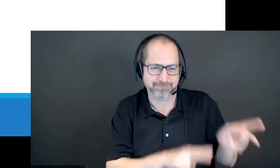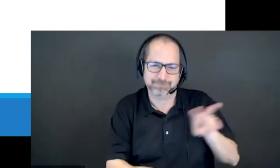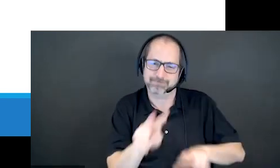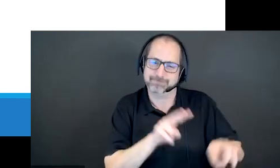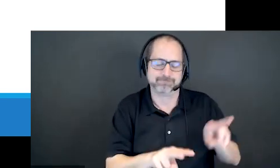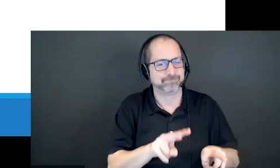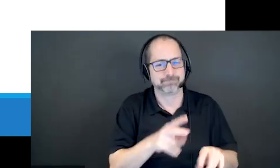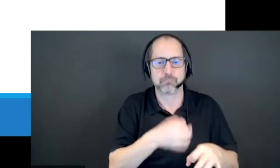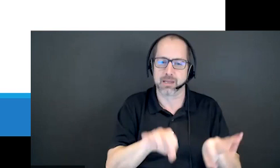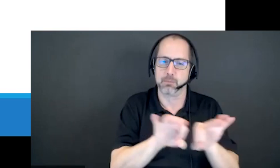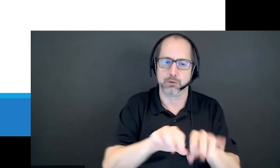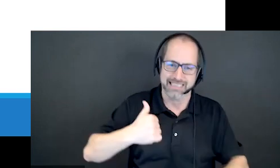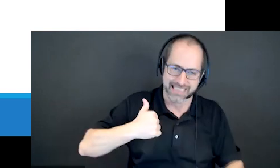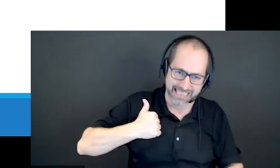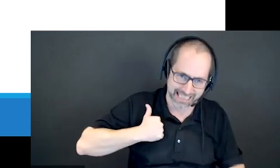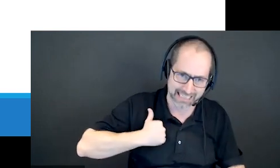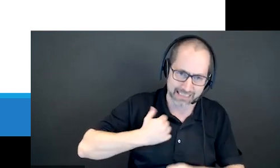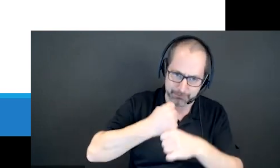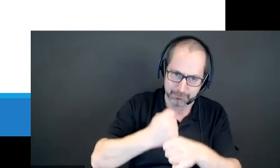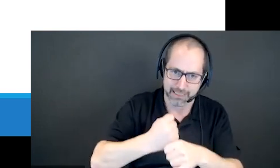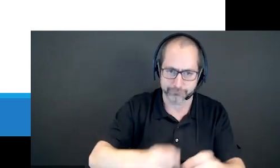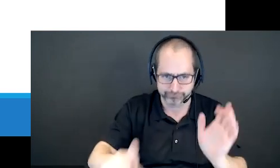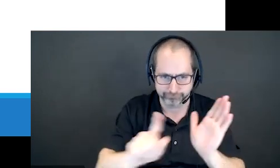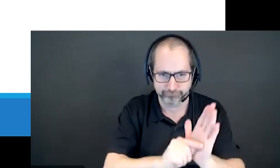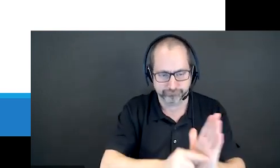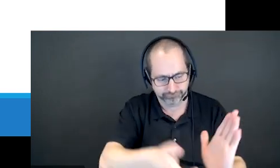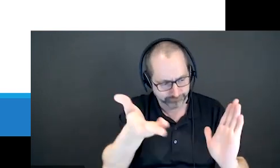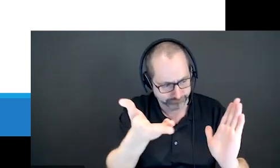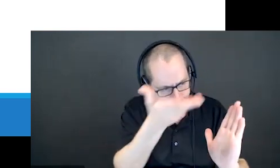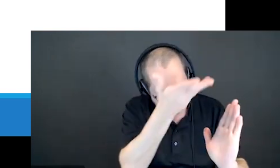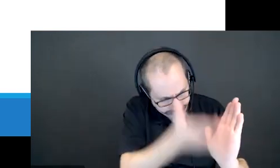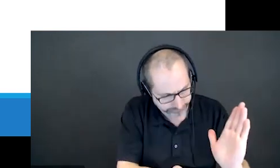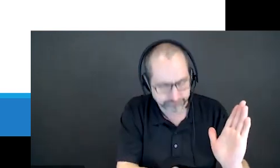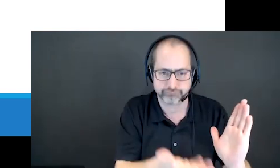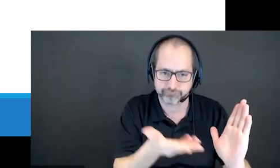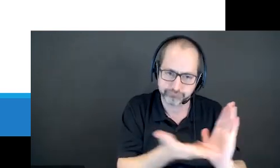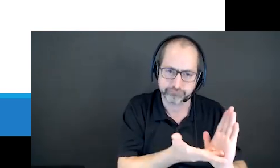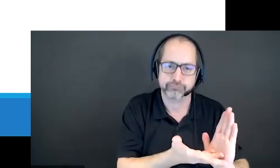document to help educate and guide those working in the industry and to actually reduce the burden